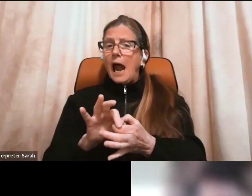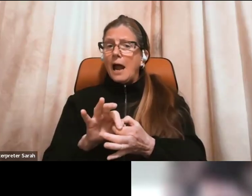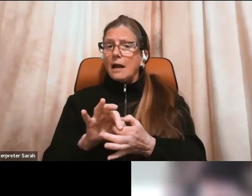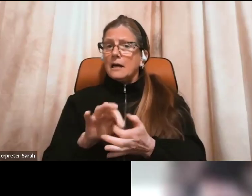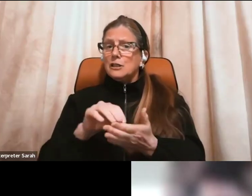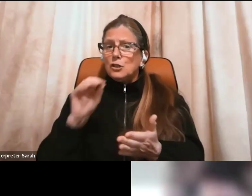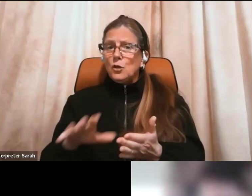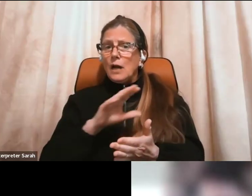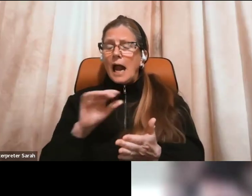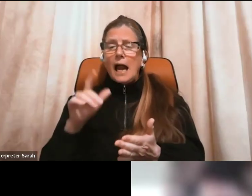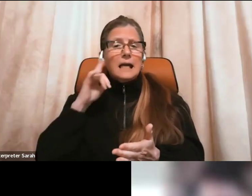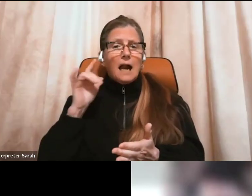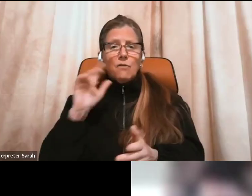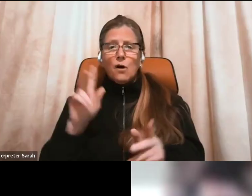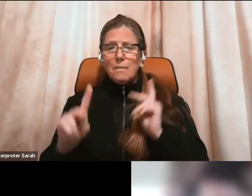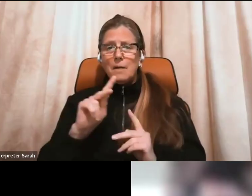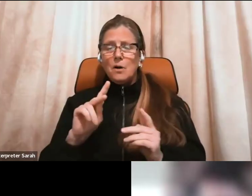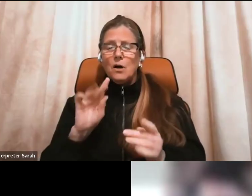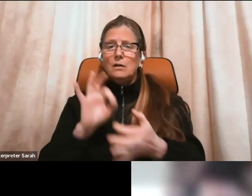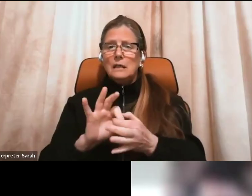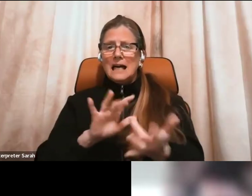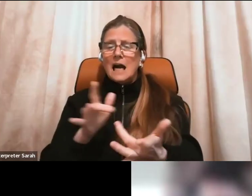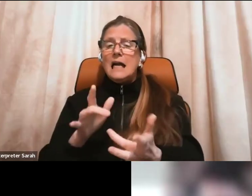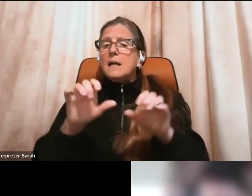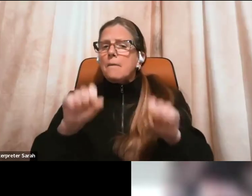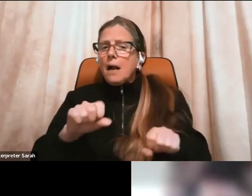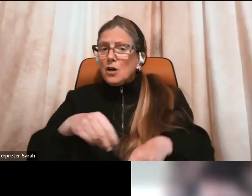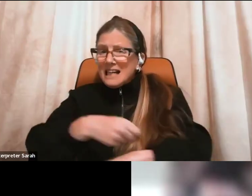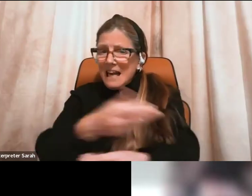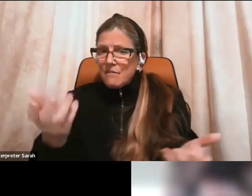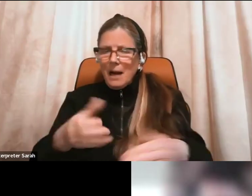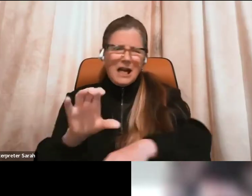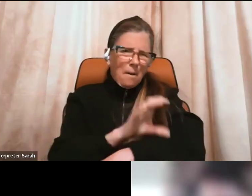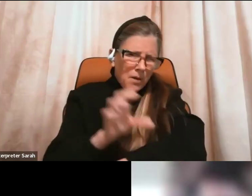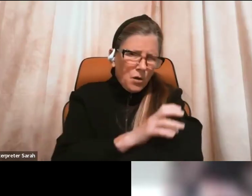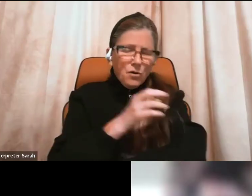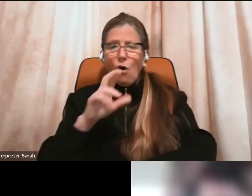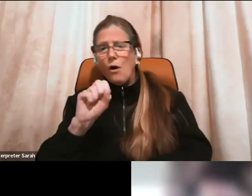also related to providing them with, hardware or software, so they can use this Wi-Fi for,